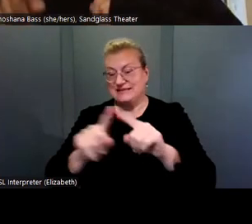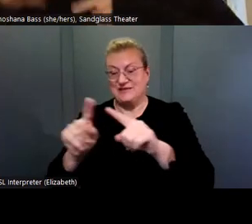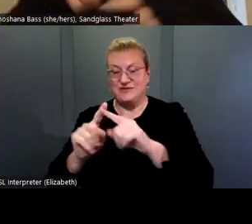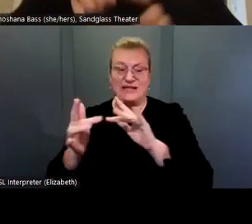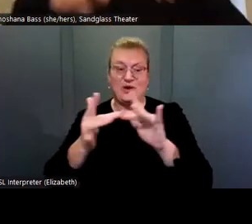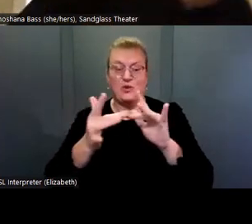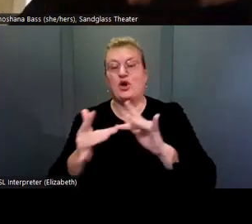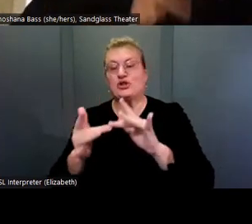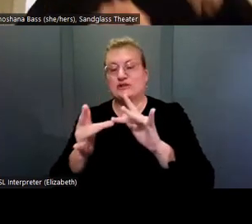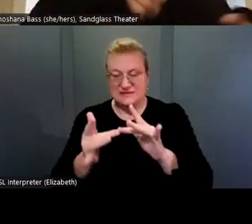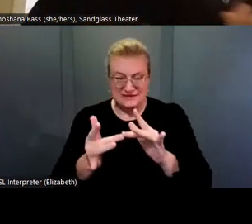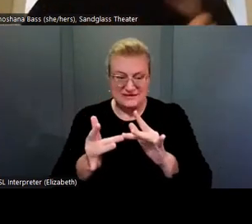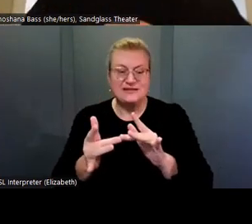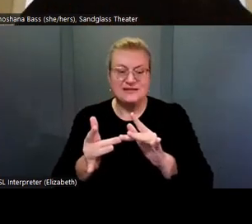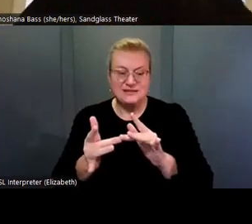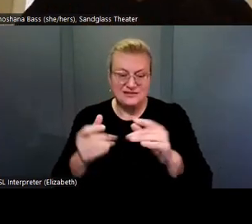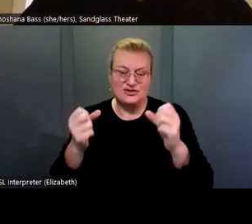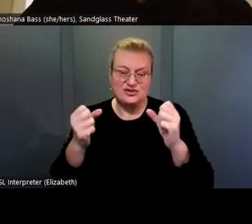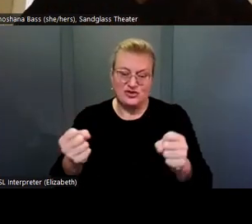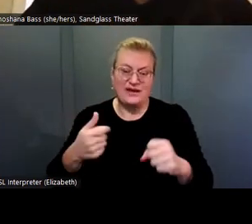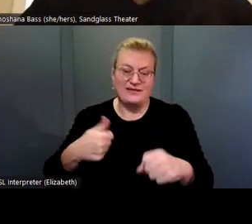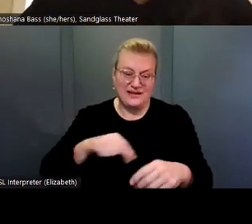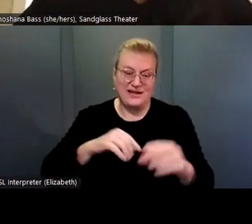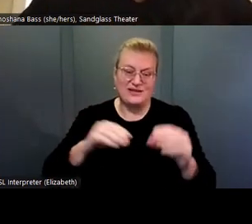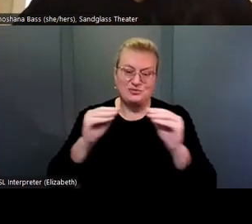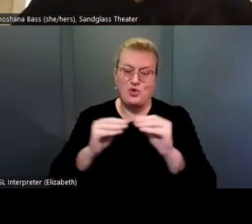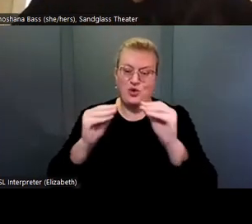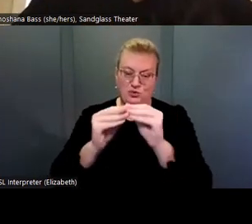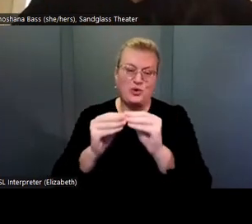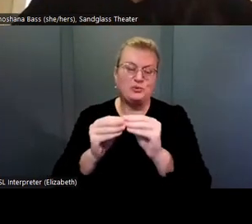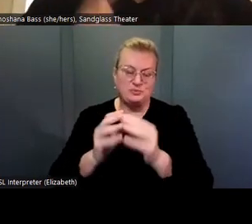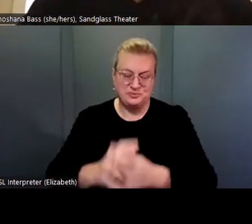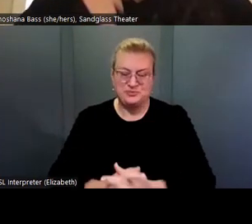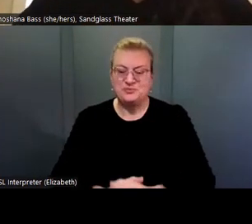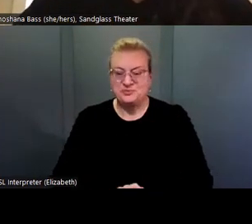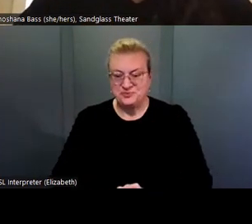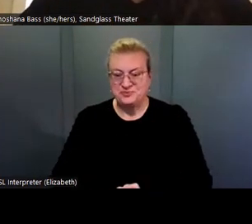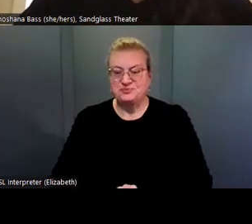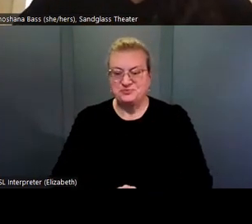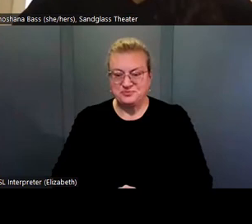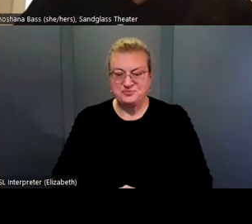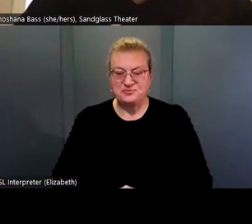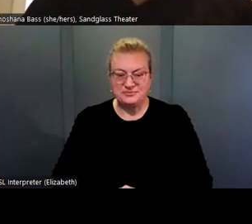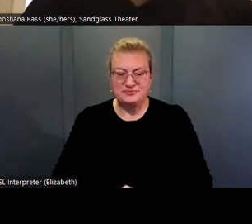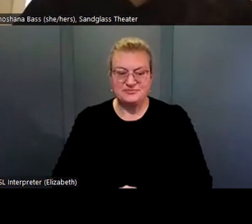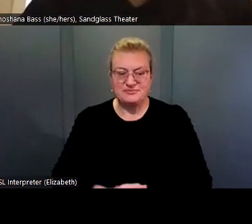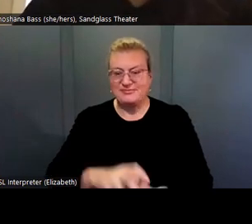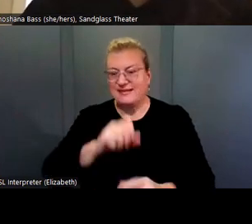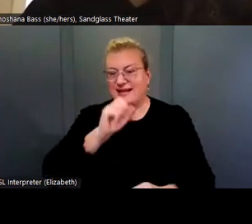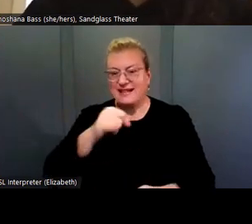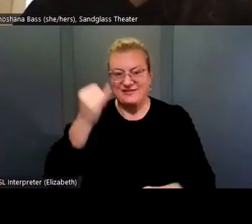that I think strengthen us more and more. And I just love this idea. Yeah, we're all in it together